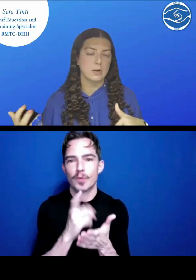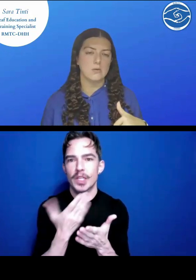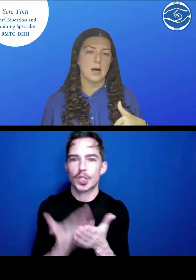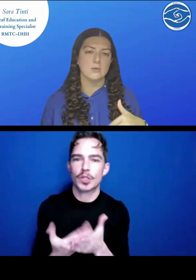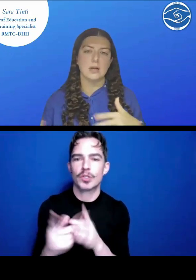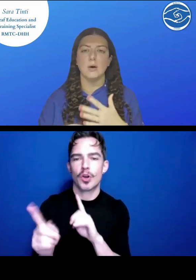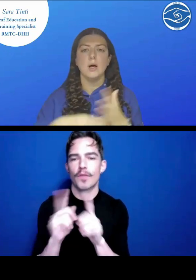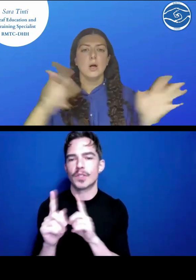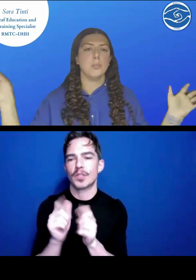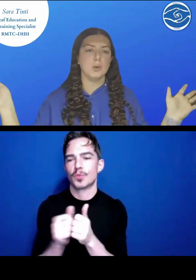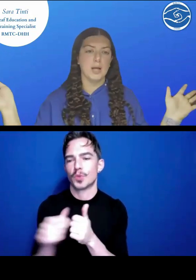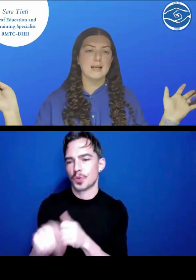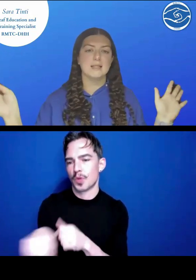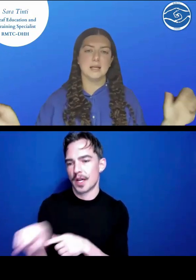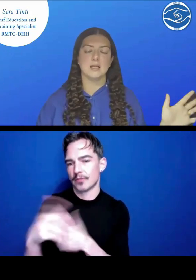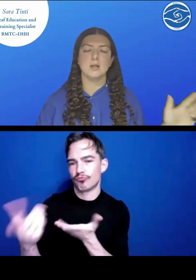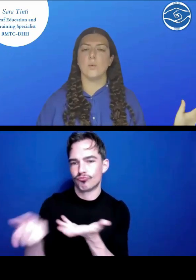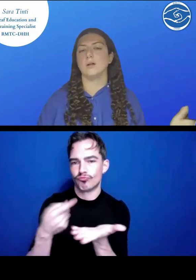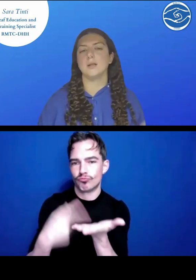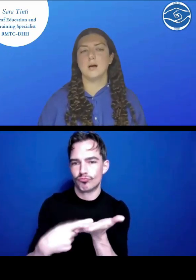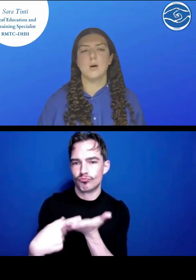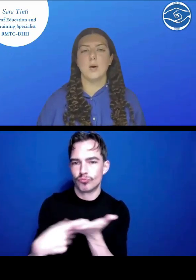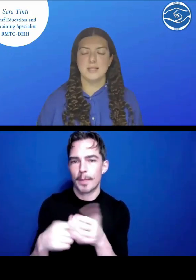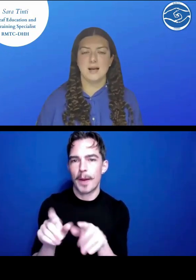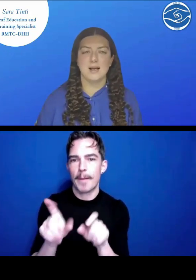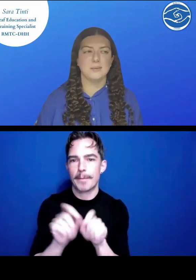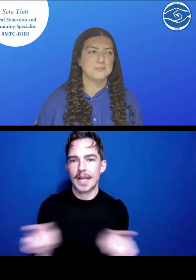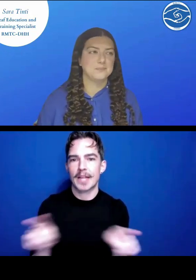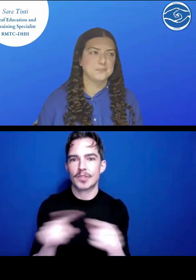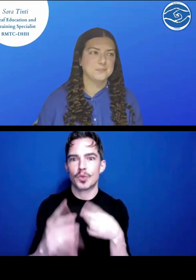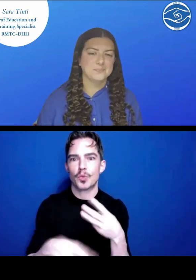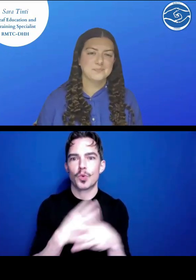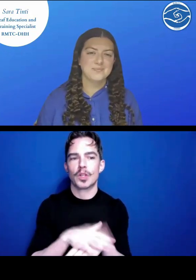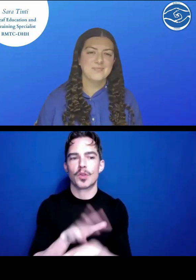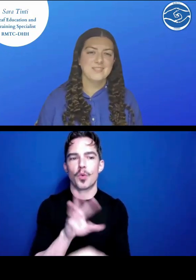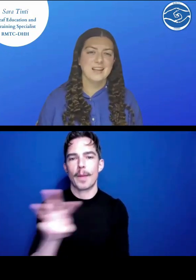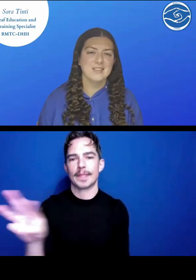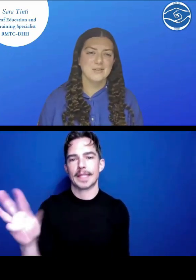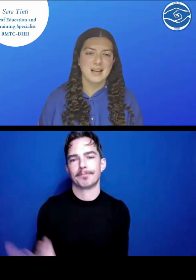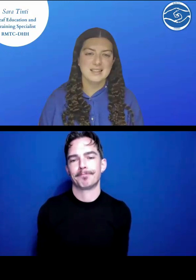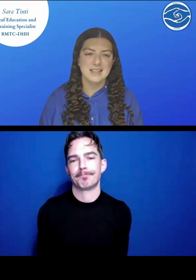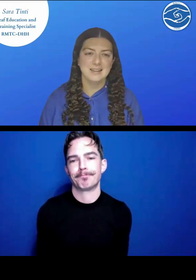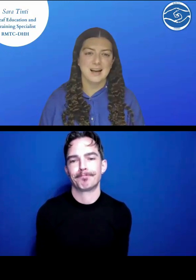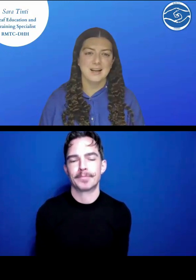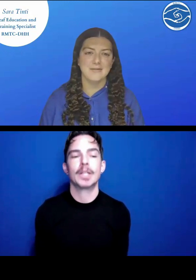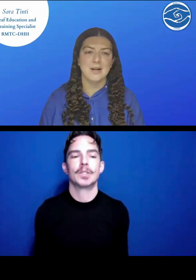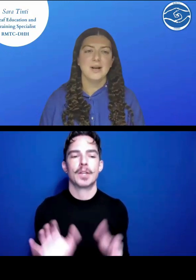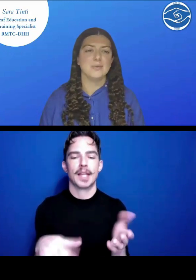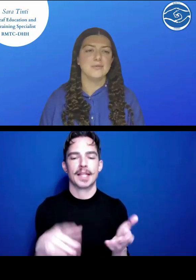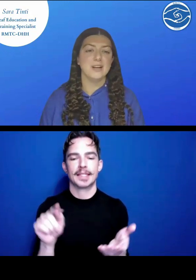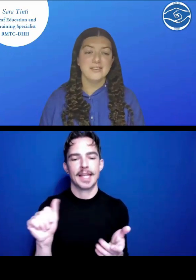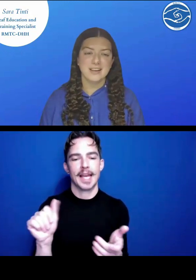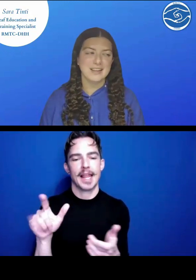with you guys without blasting it to the world on our website. So, that is TA-Live!. We're very,